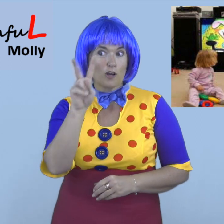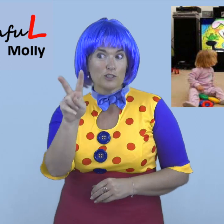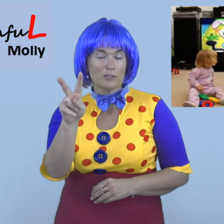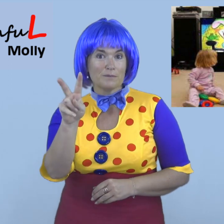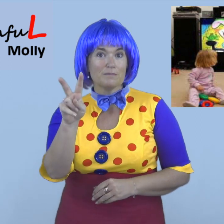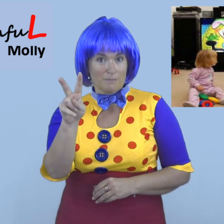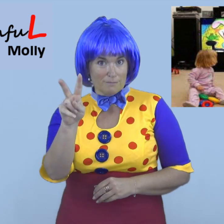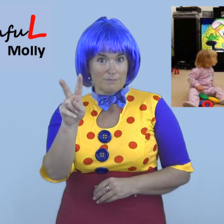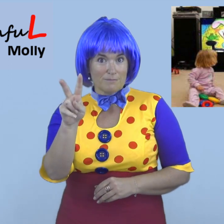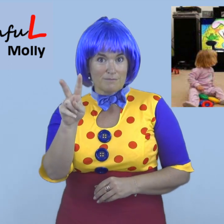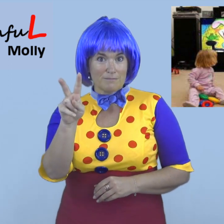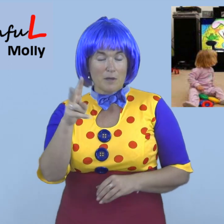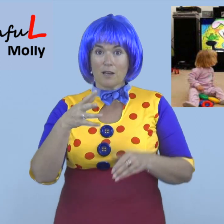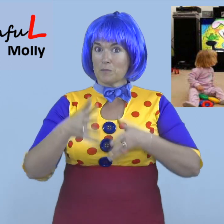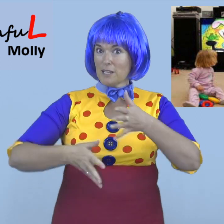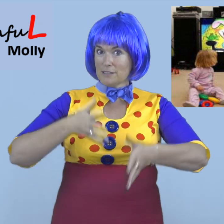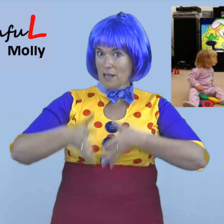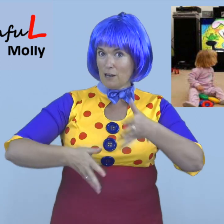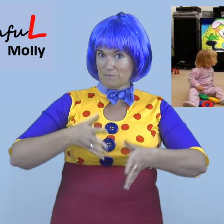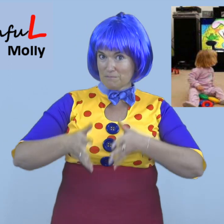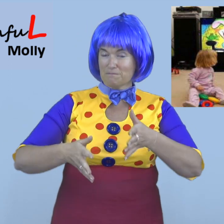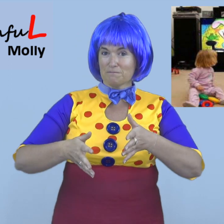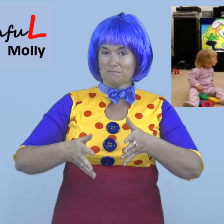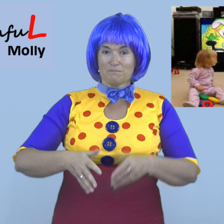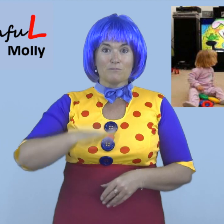Watch In BSL